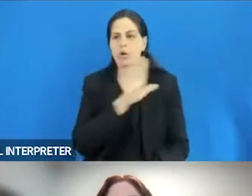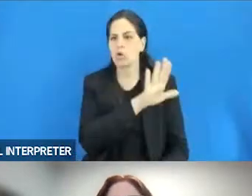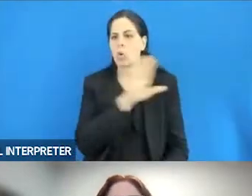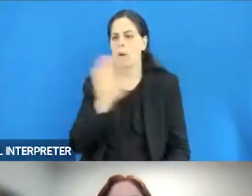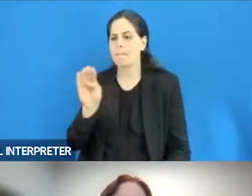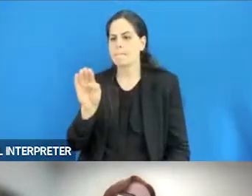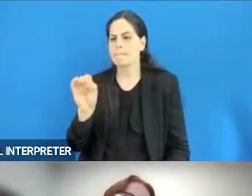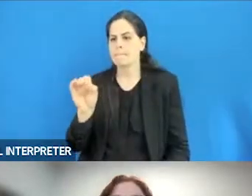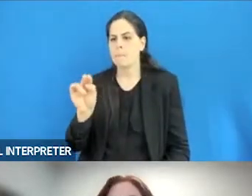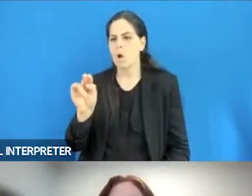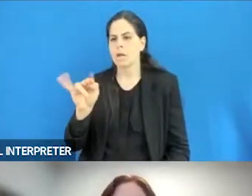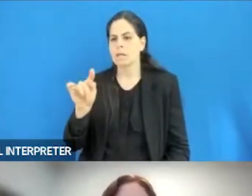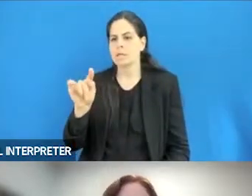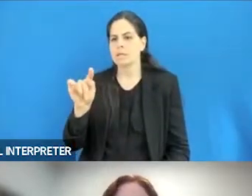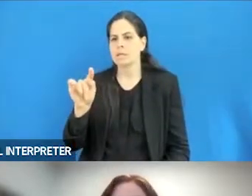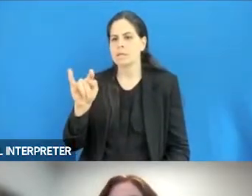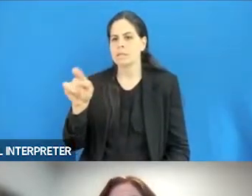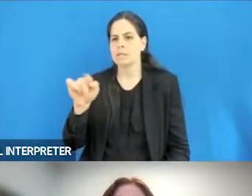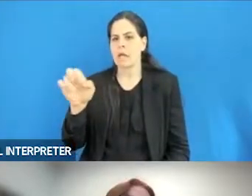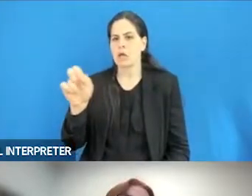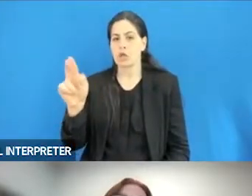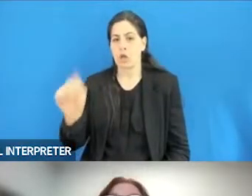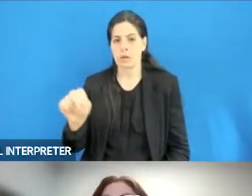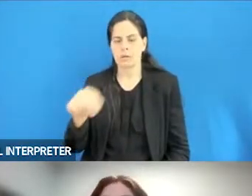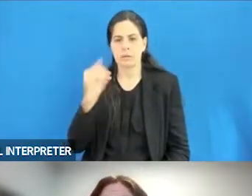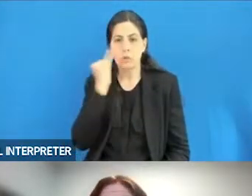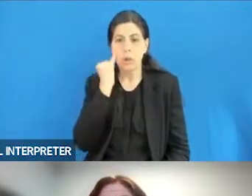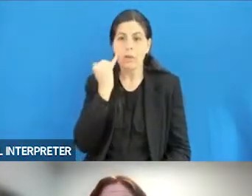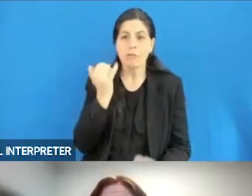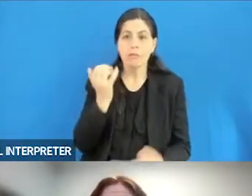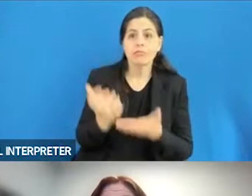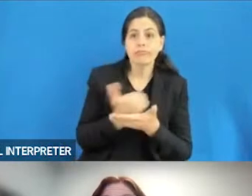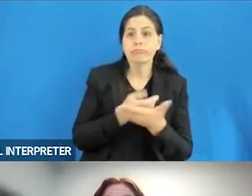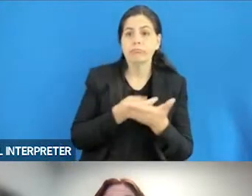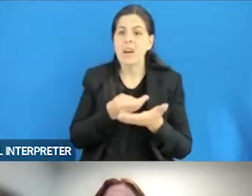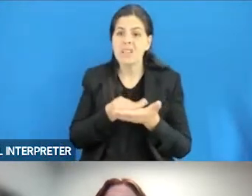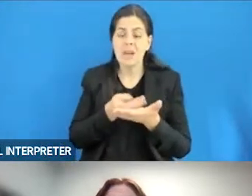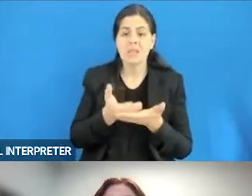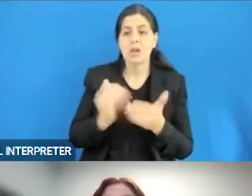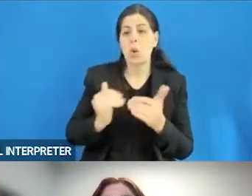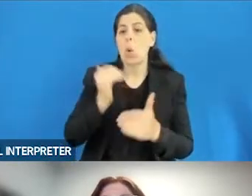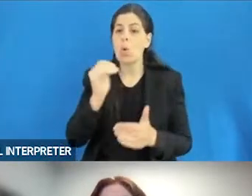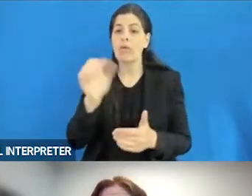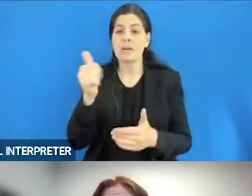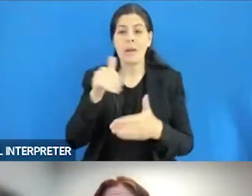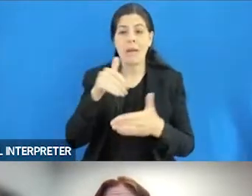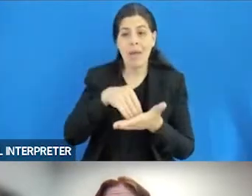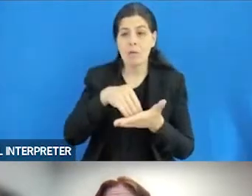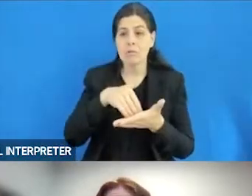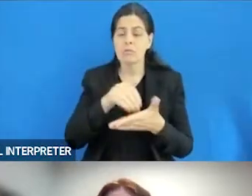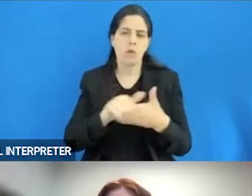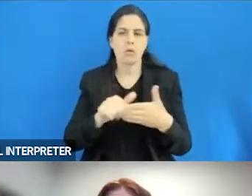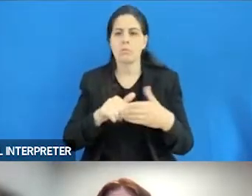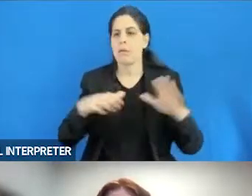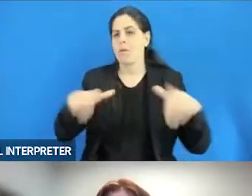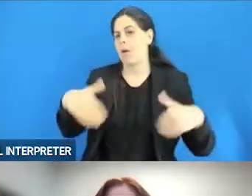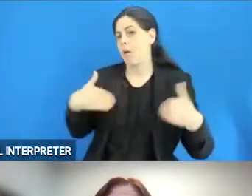If you are monetizing at a level that is over $10,000 but you don't have a corporation or an LLC,